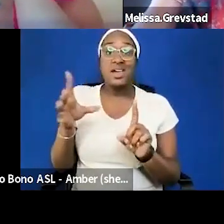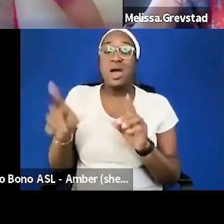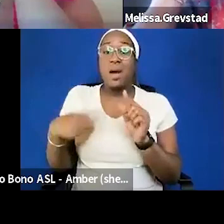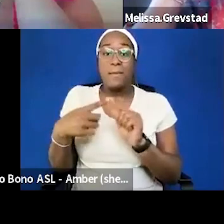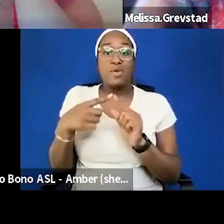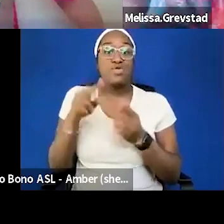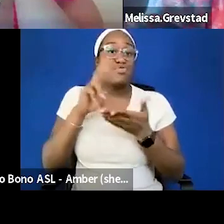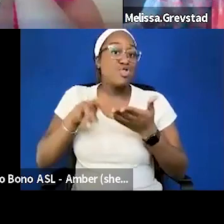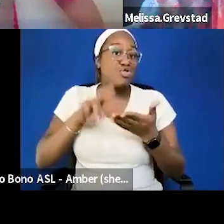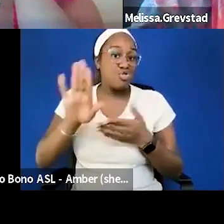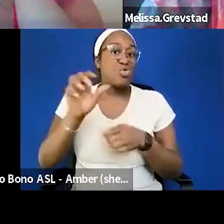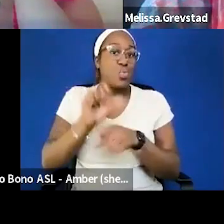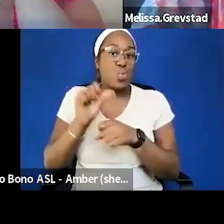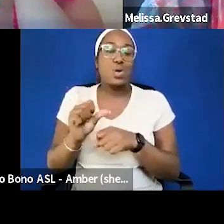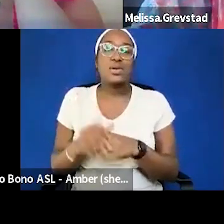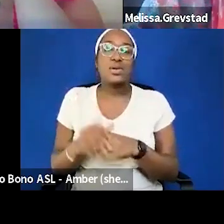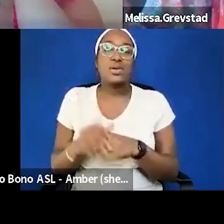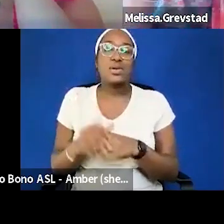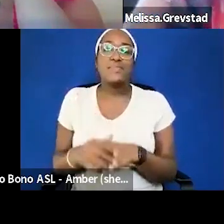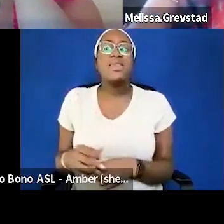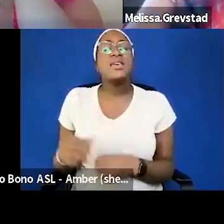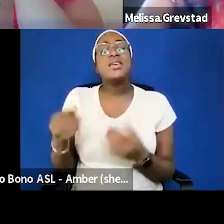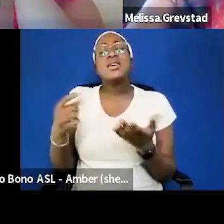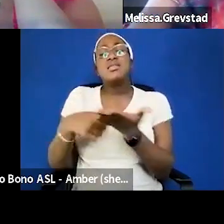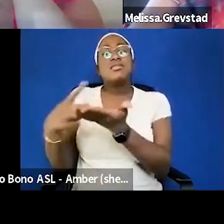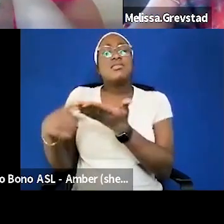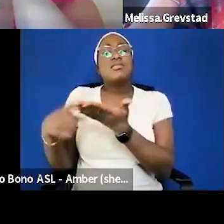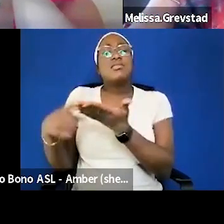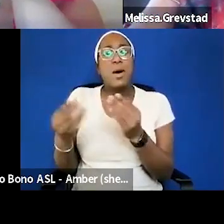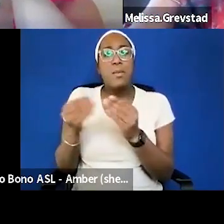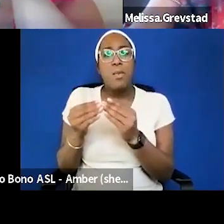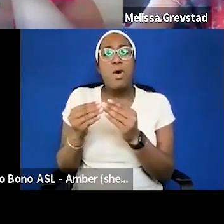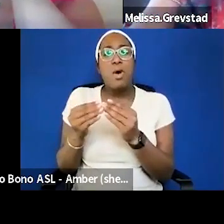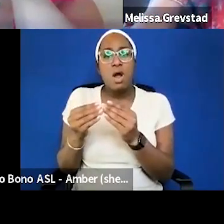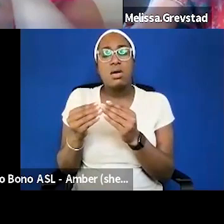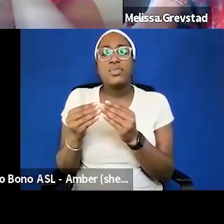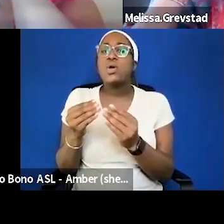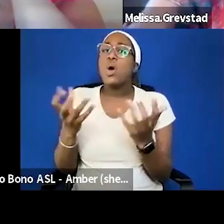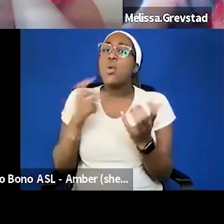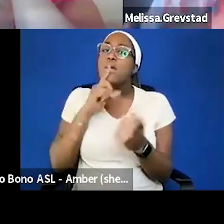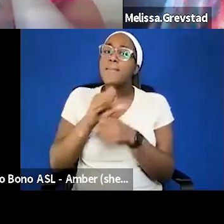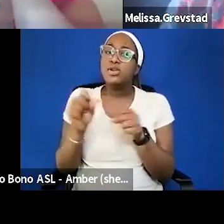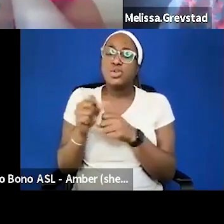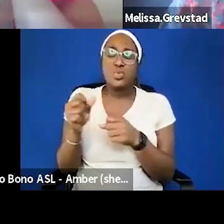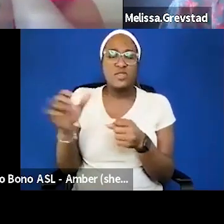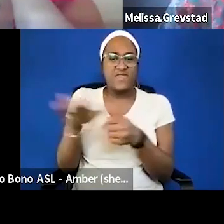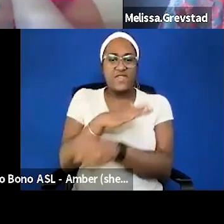Can you talk a little bit more about like the so like, I just want to make sure we fully made the connection of the sort of like why now